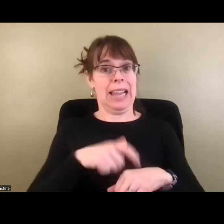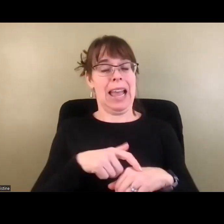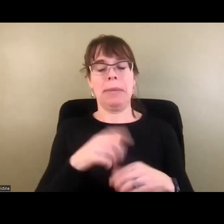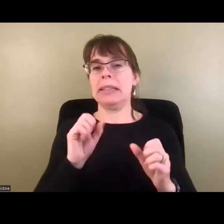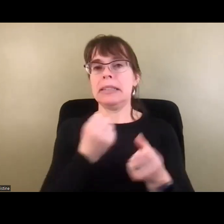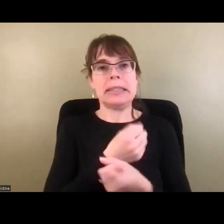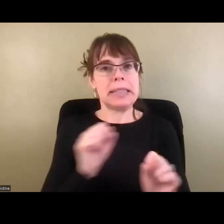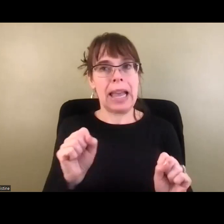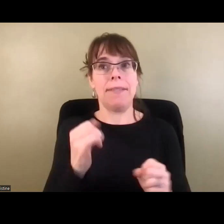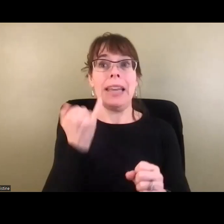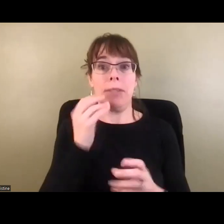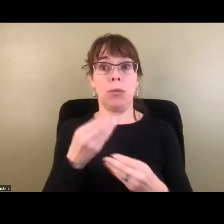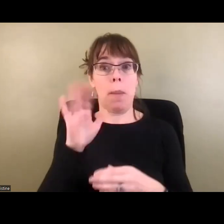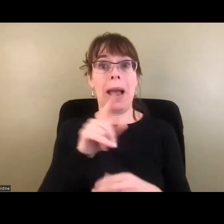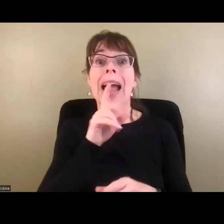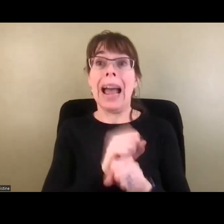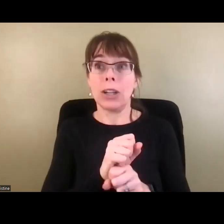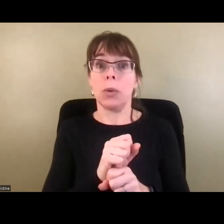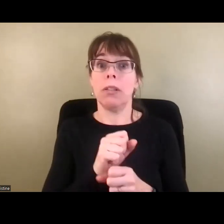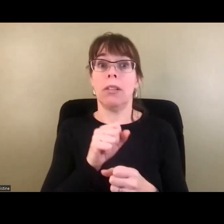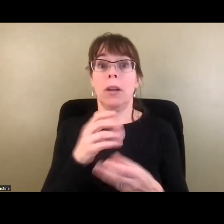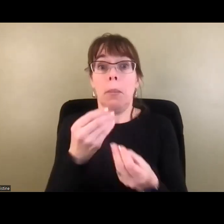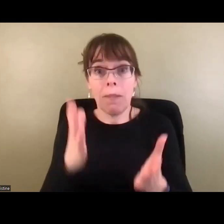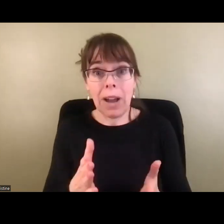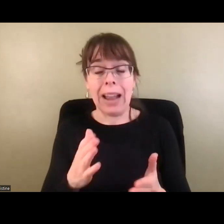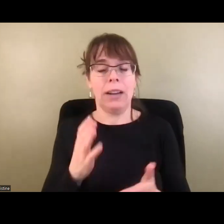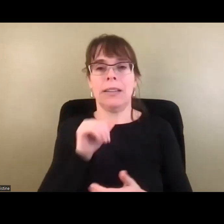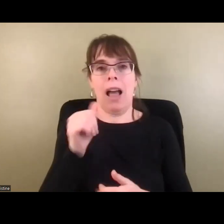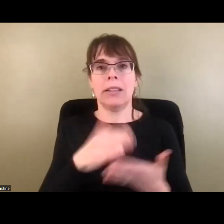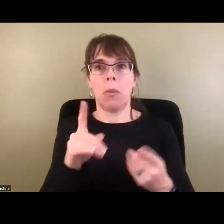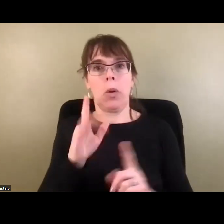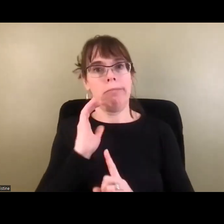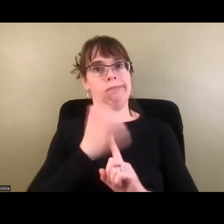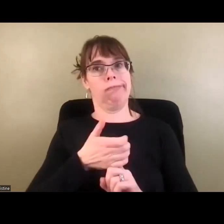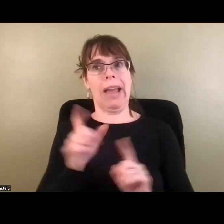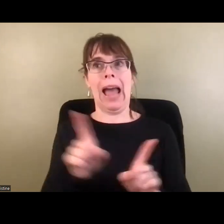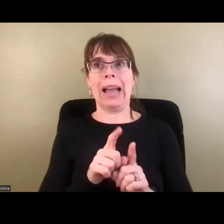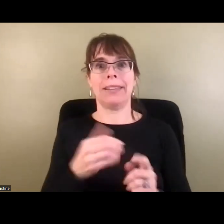you know, someone masquerading as an abortion provider, like some of these crisis pregnancy centers do.